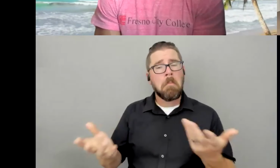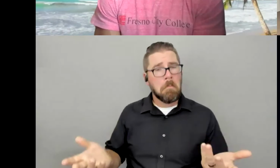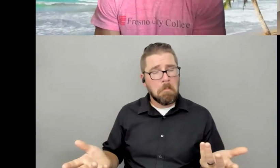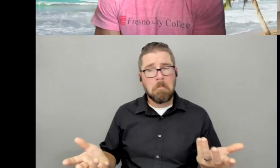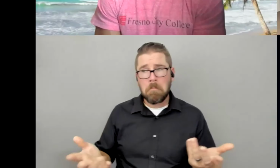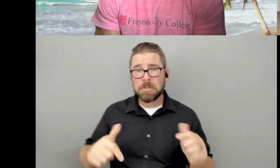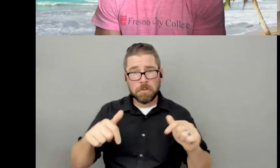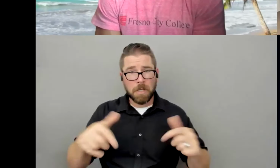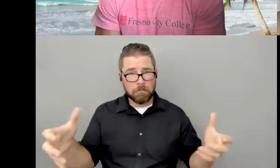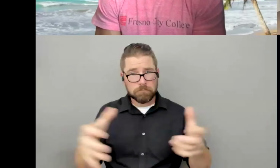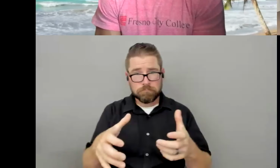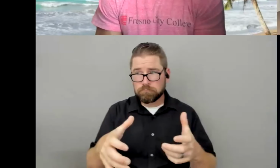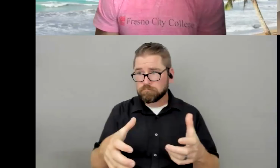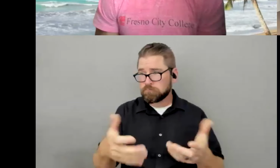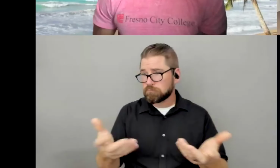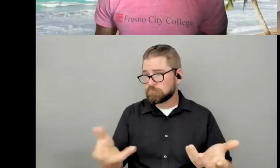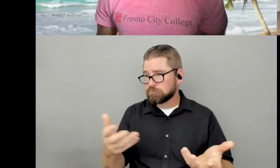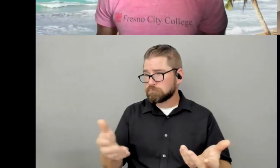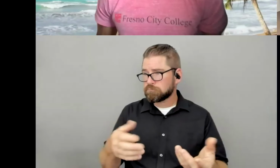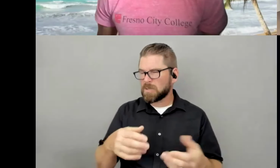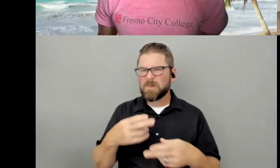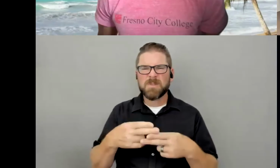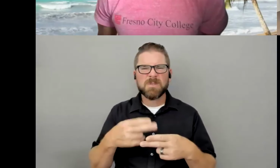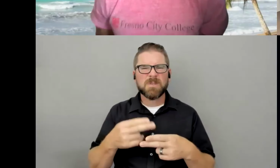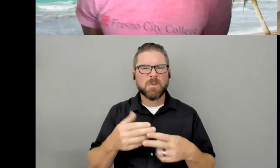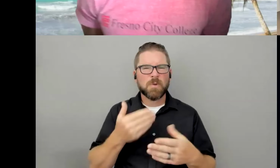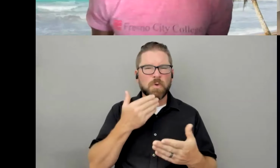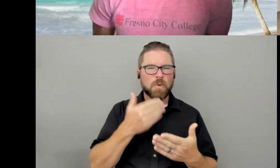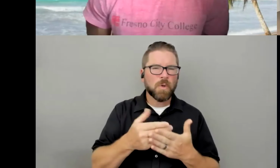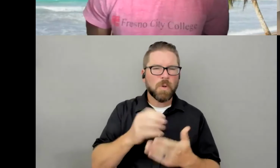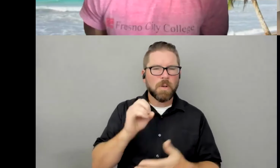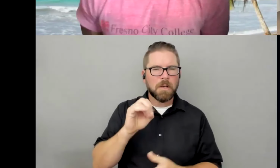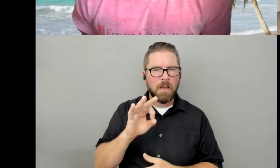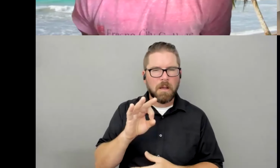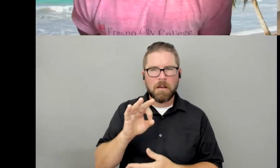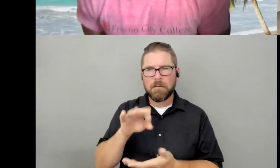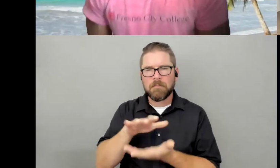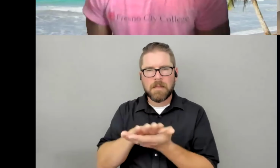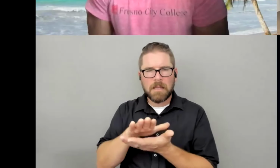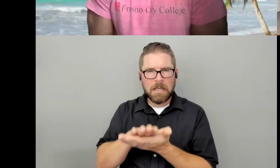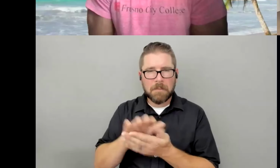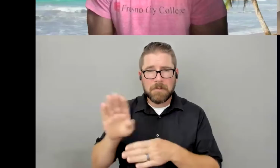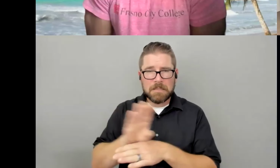You know, good of the business, good of the campus business. I always talk about things that's happening on campus.